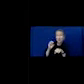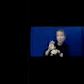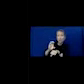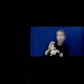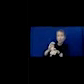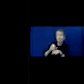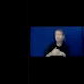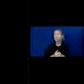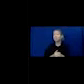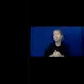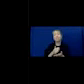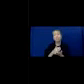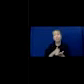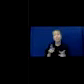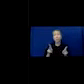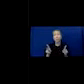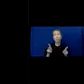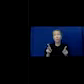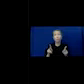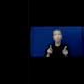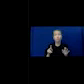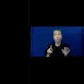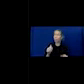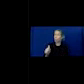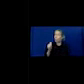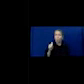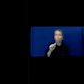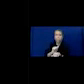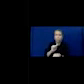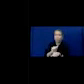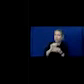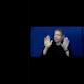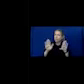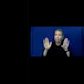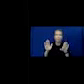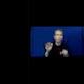We have some individuals who absolutely will not work on Sundays, so that is really important